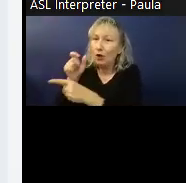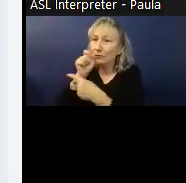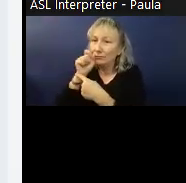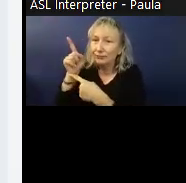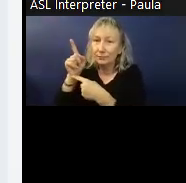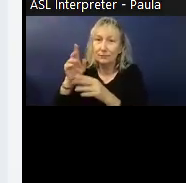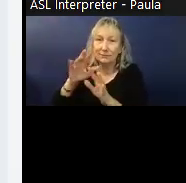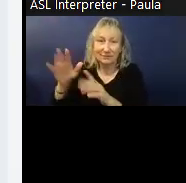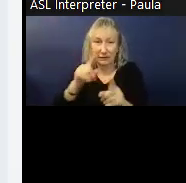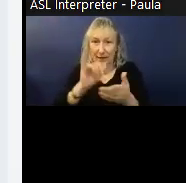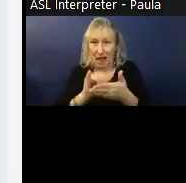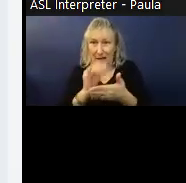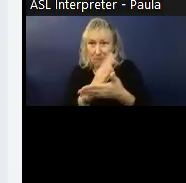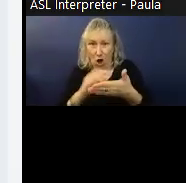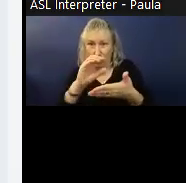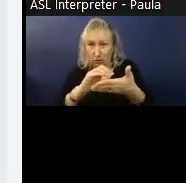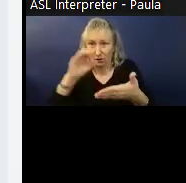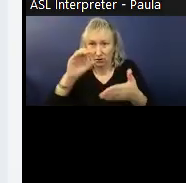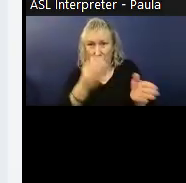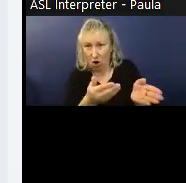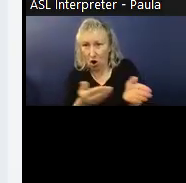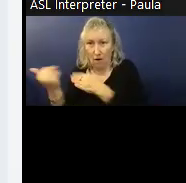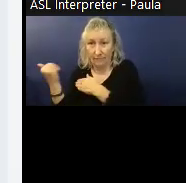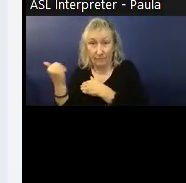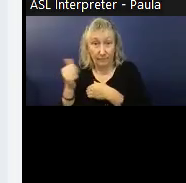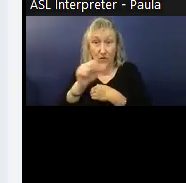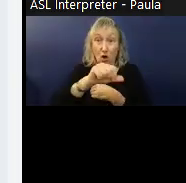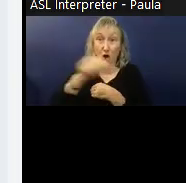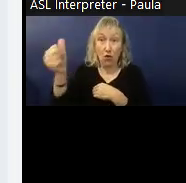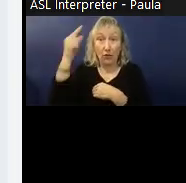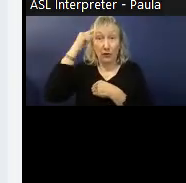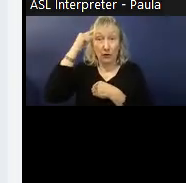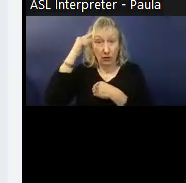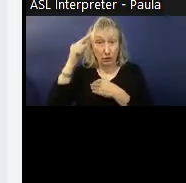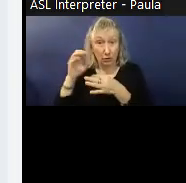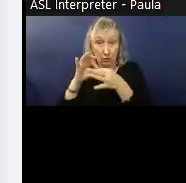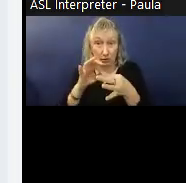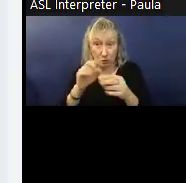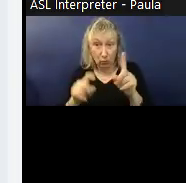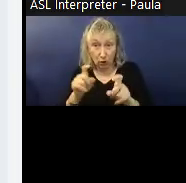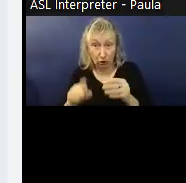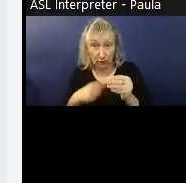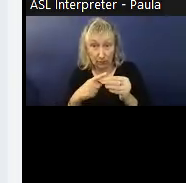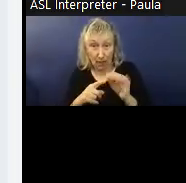So we're pulling that out. Any other questions, I'm going to let you call Susannah 'cause